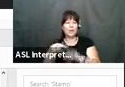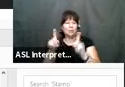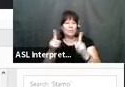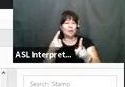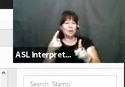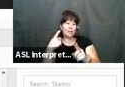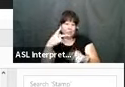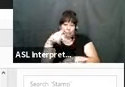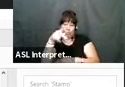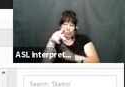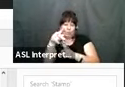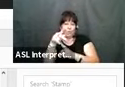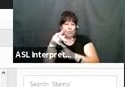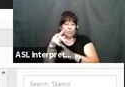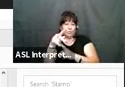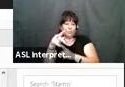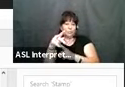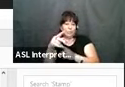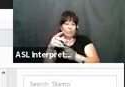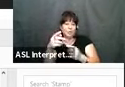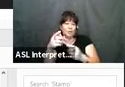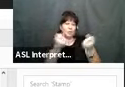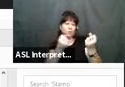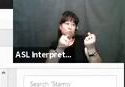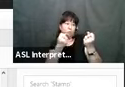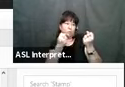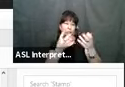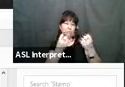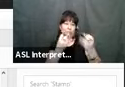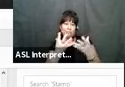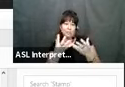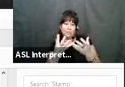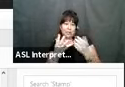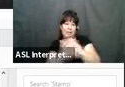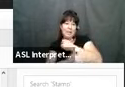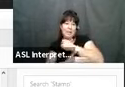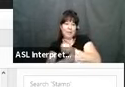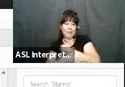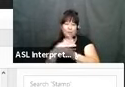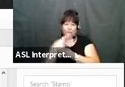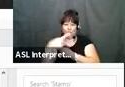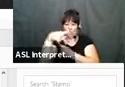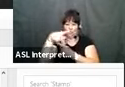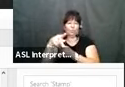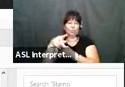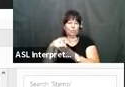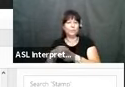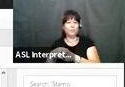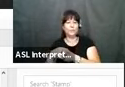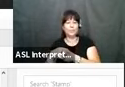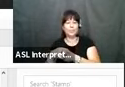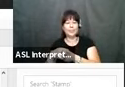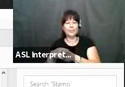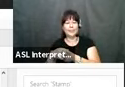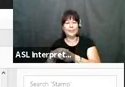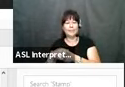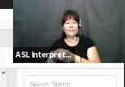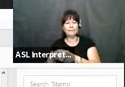the purple with thirty eight or the majority of the other counties. The measures of spread of R-effective, I know that many people have heard me talk